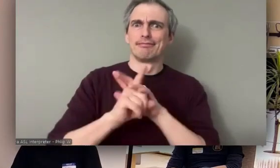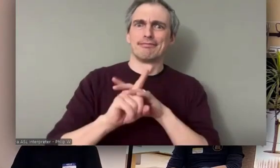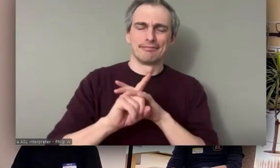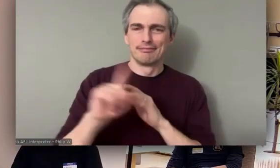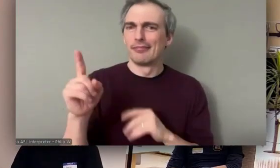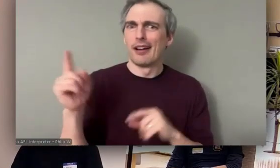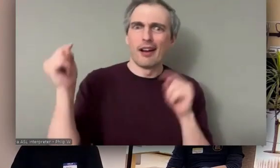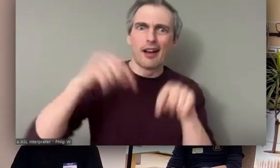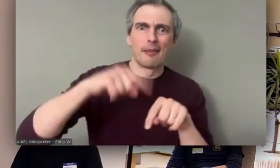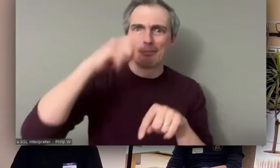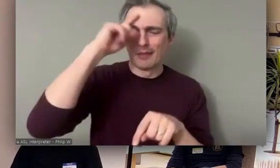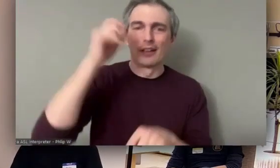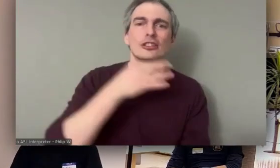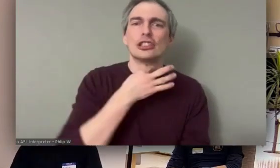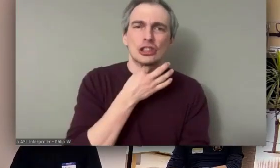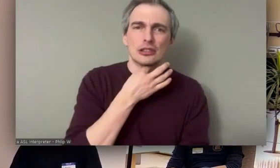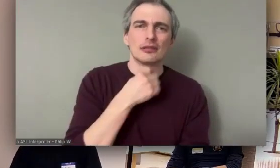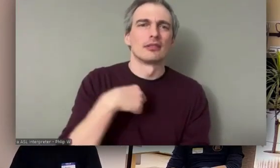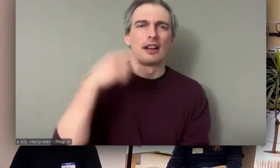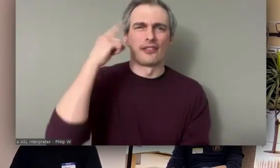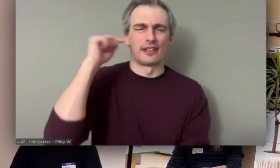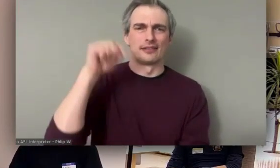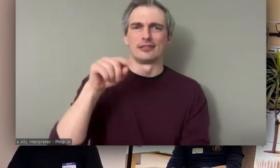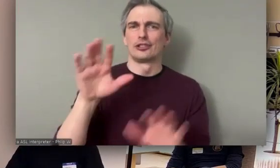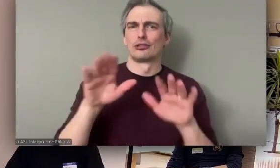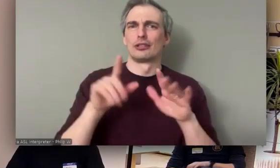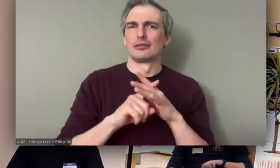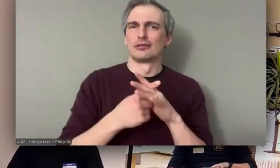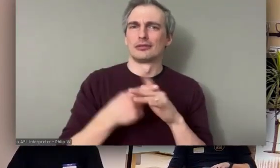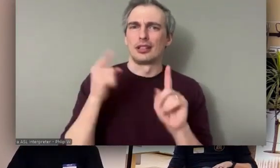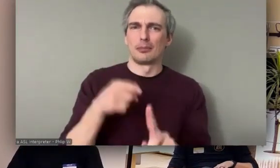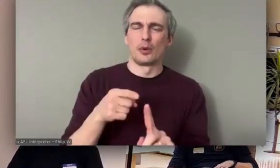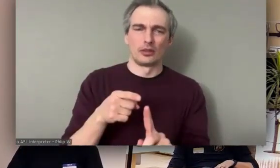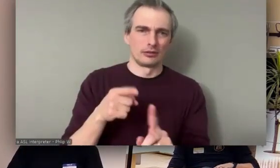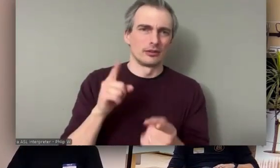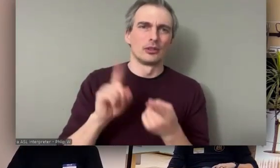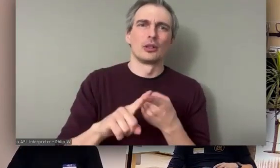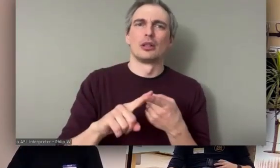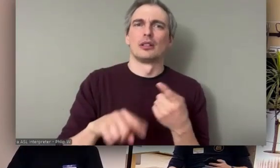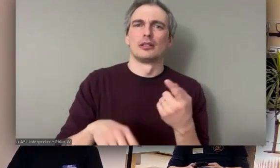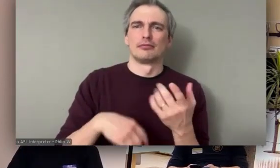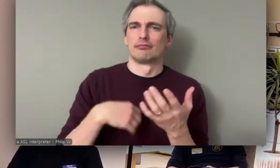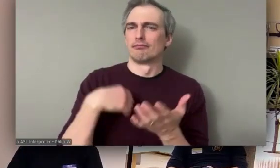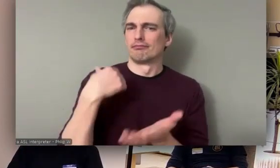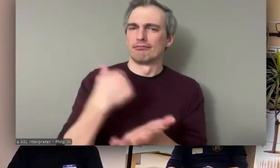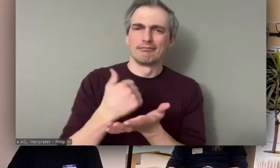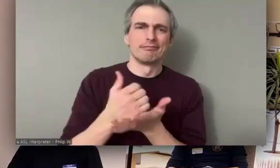And I think this is a good starting point to help raise awareness of this topic.